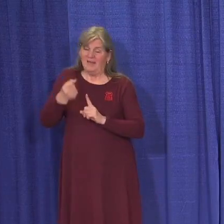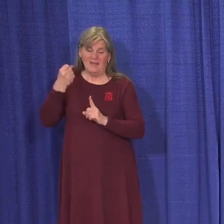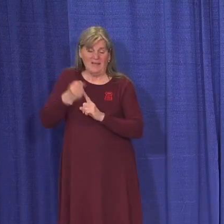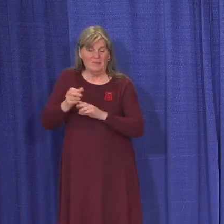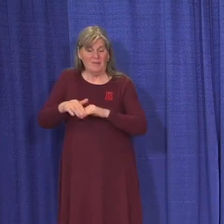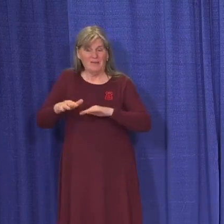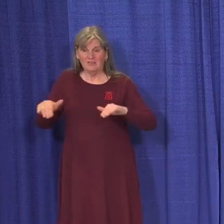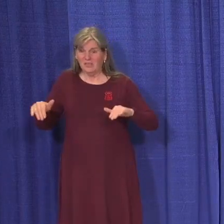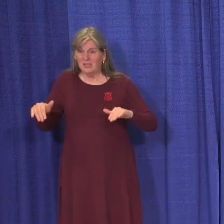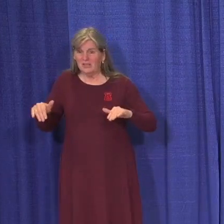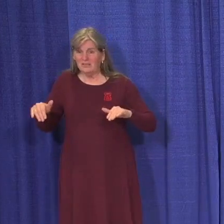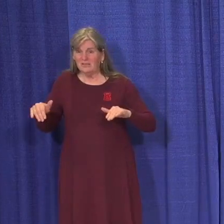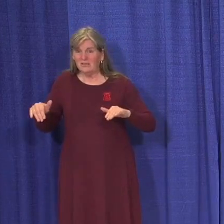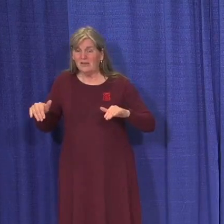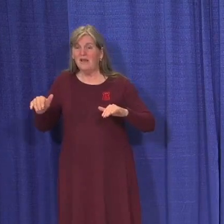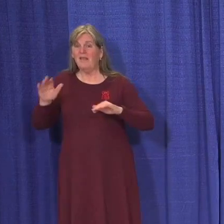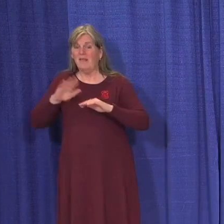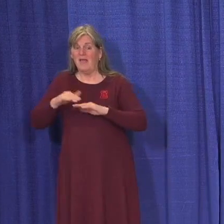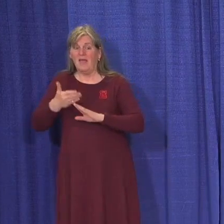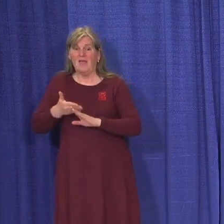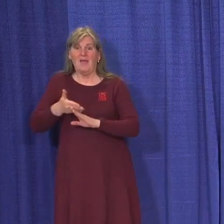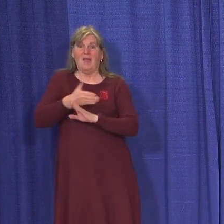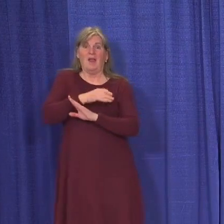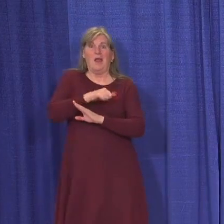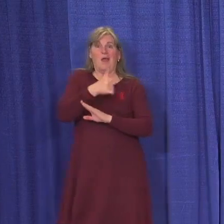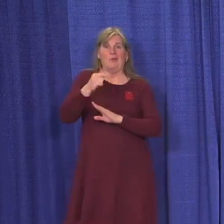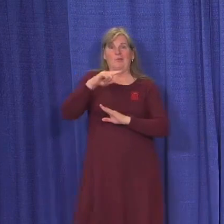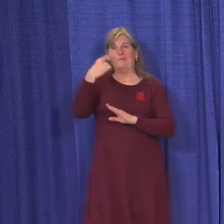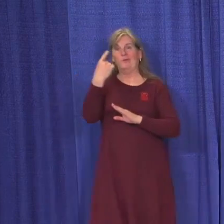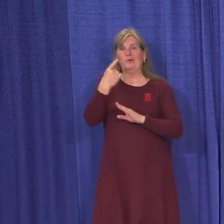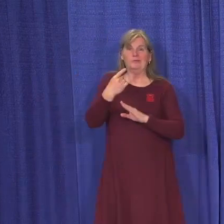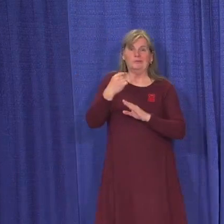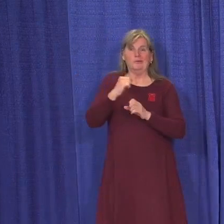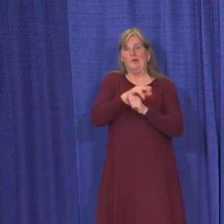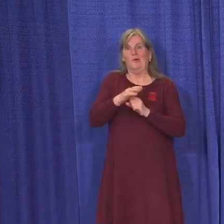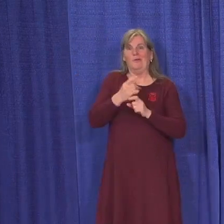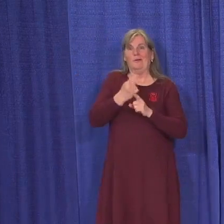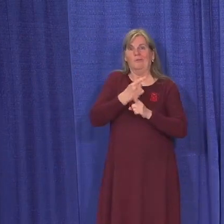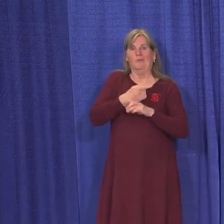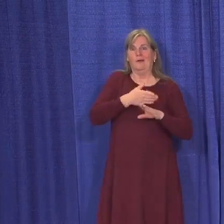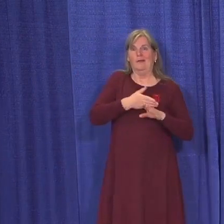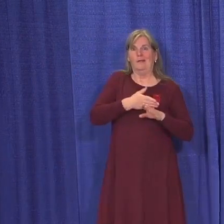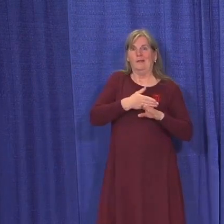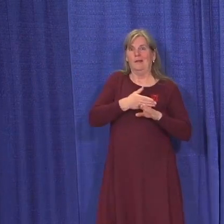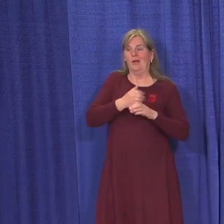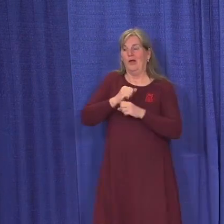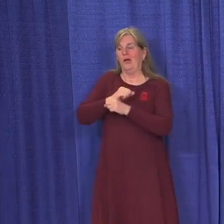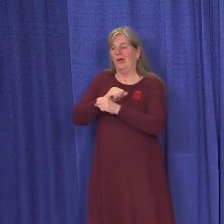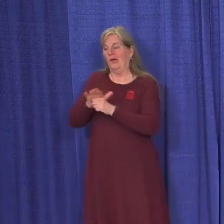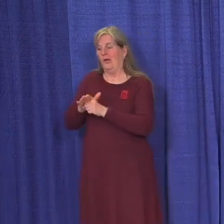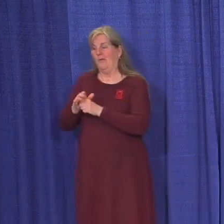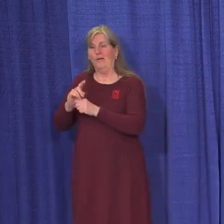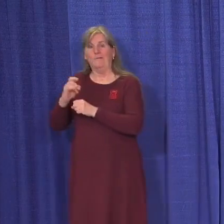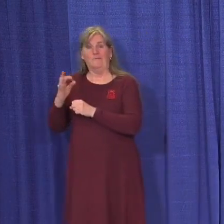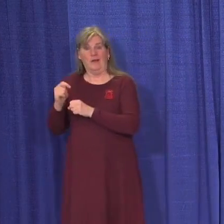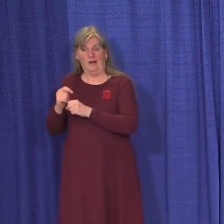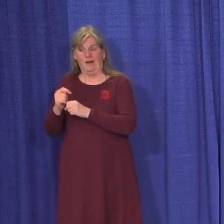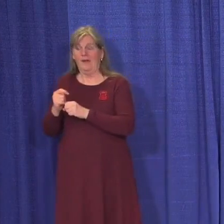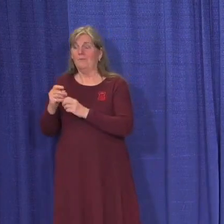more transmissible and because older adults are increasingly guided vaccinated we are seeing younger people getting